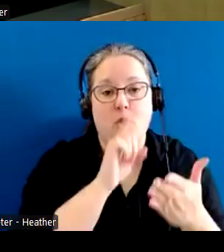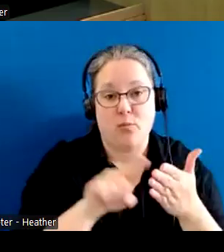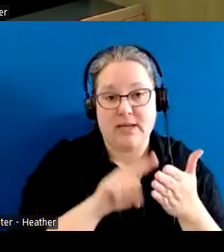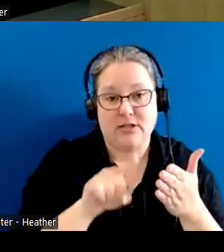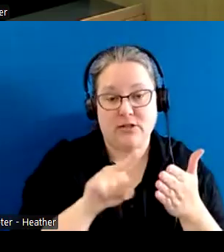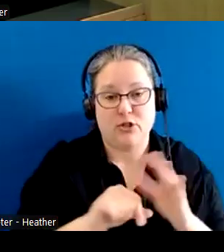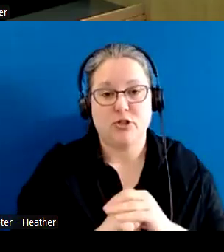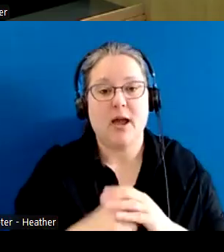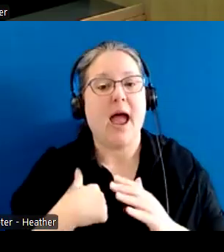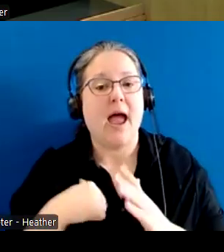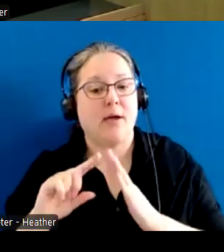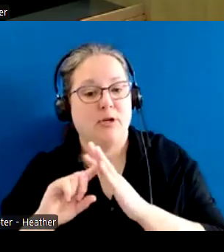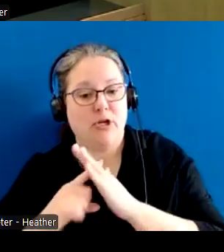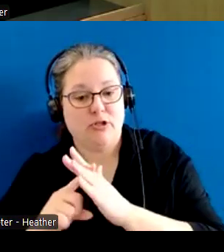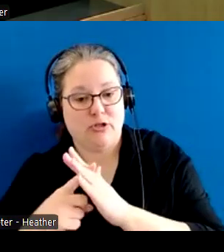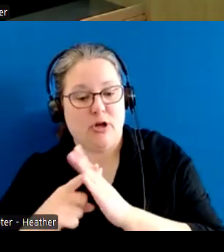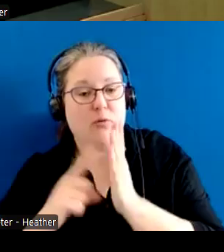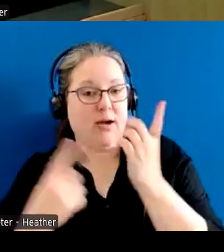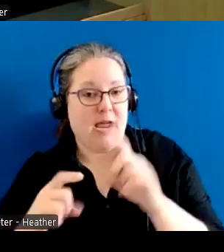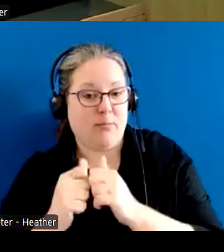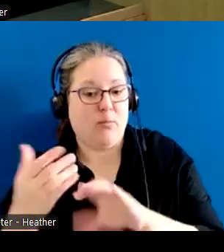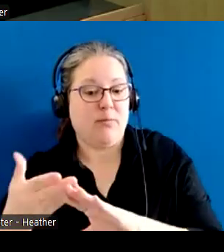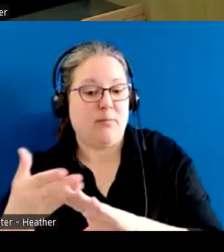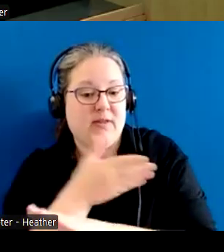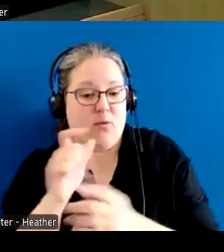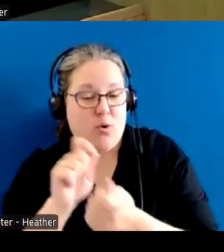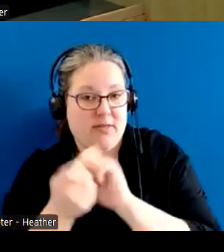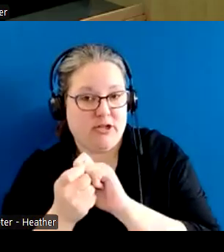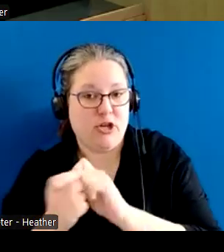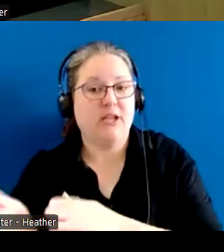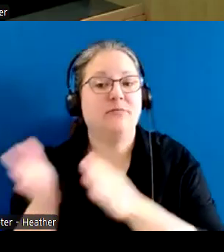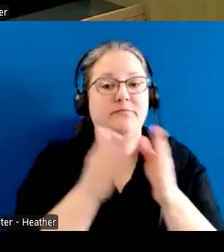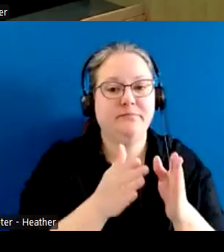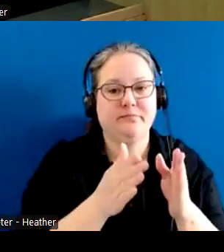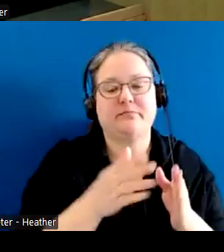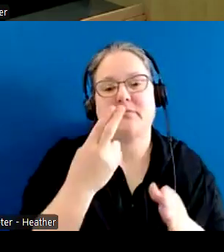to start with what was in play before the change in leadership and then comment on HHS what HHS